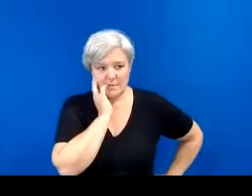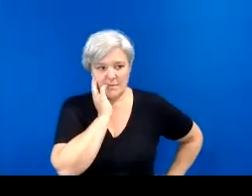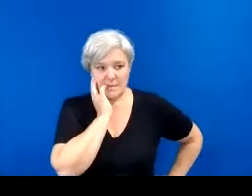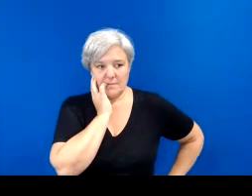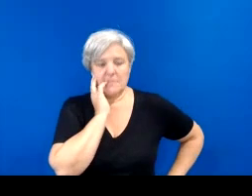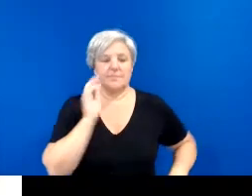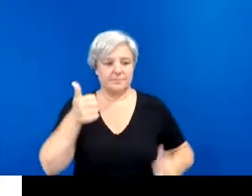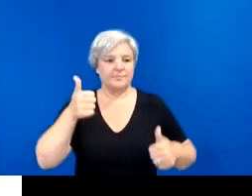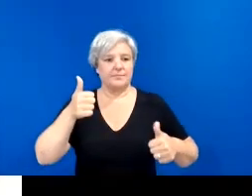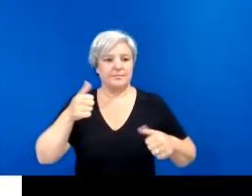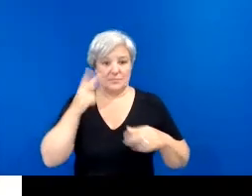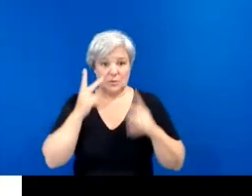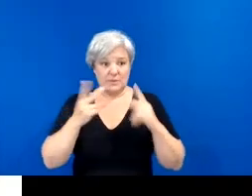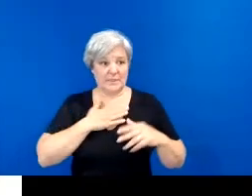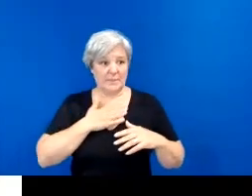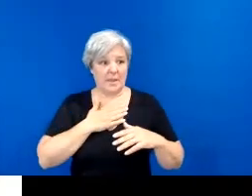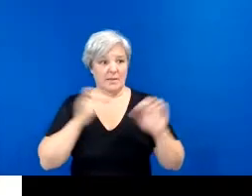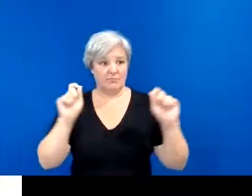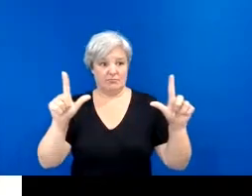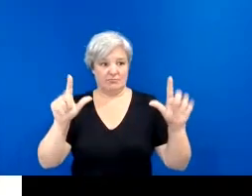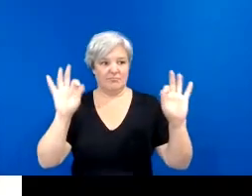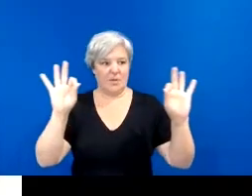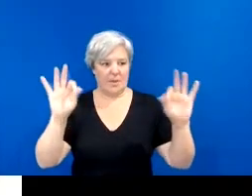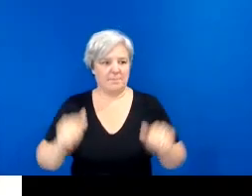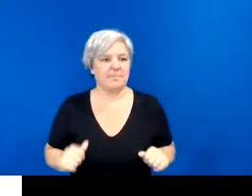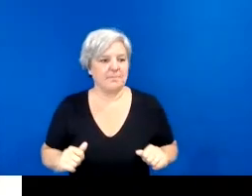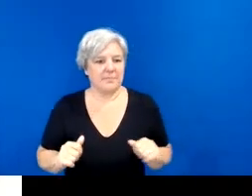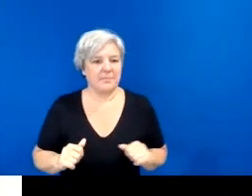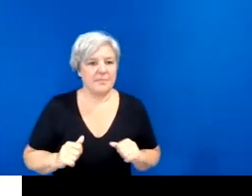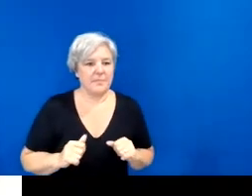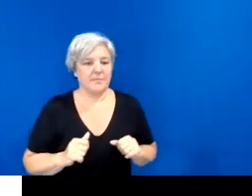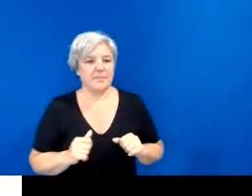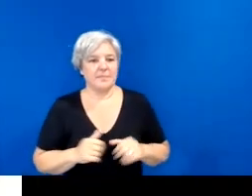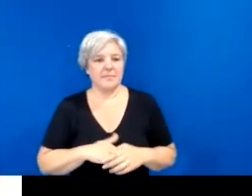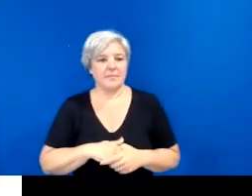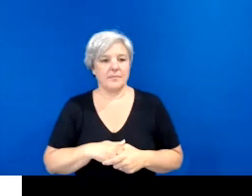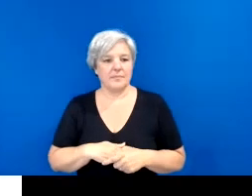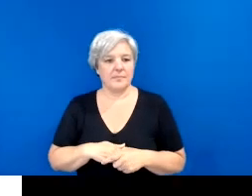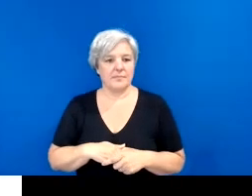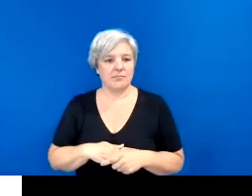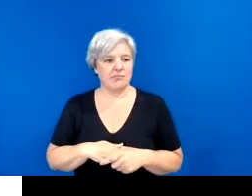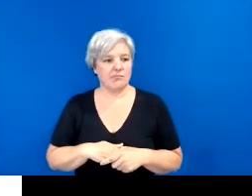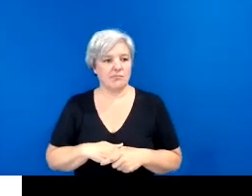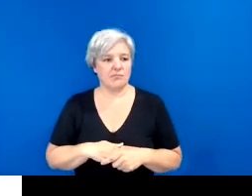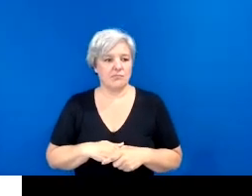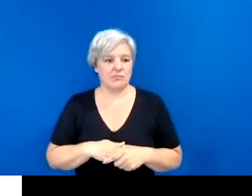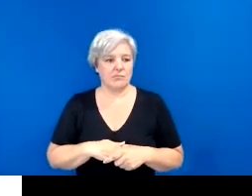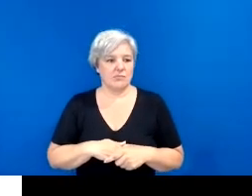Okay. Can everyone see my screen? Okay, I think so.